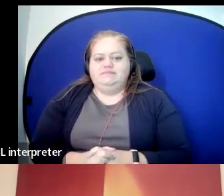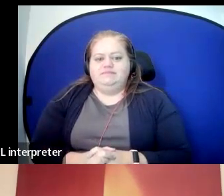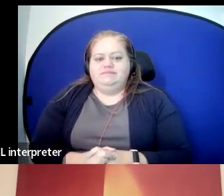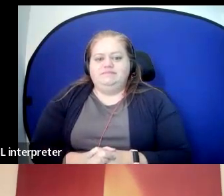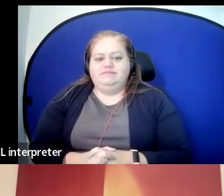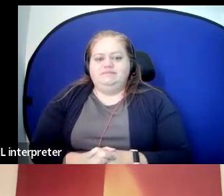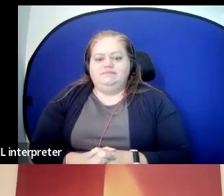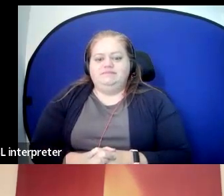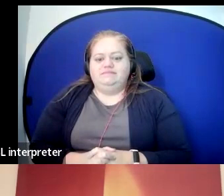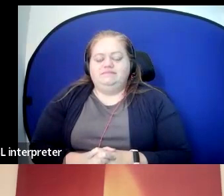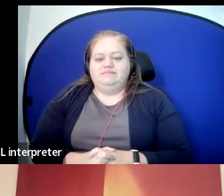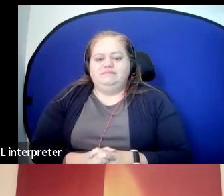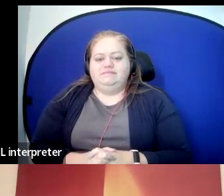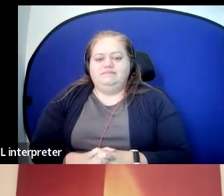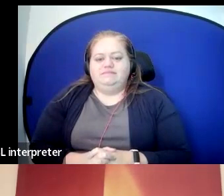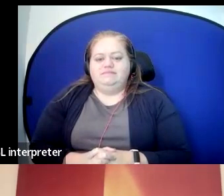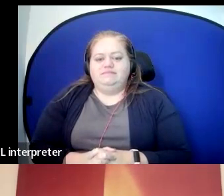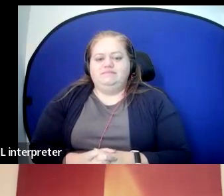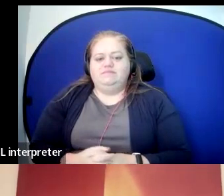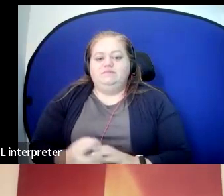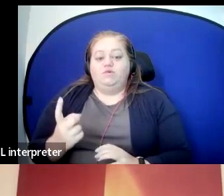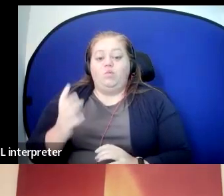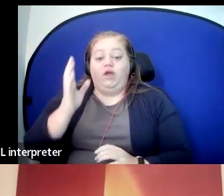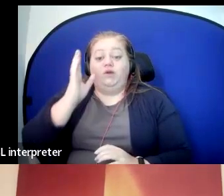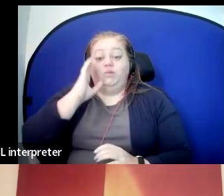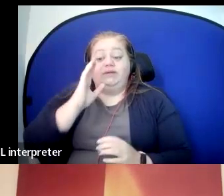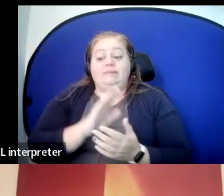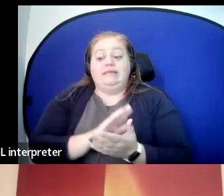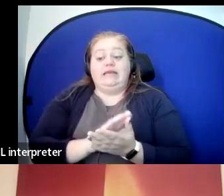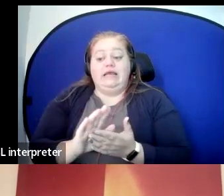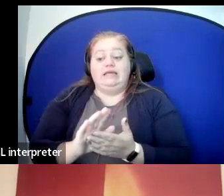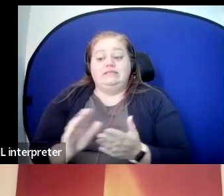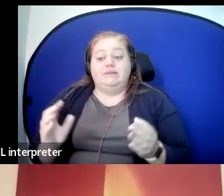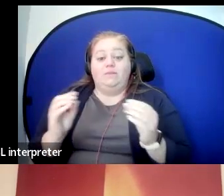I want two. The first one would be more transparency